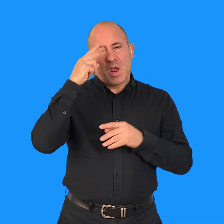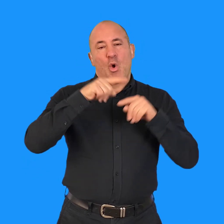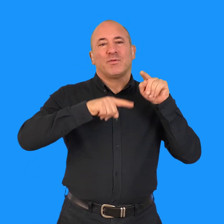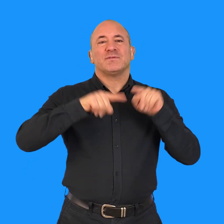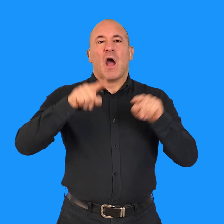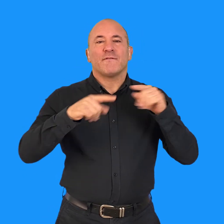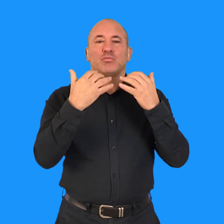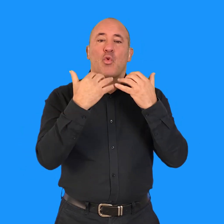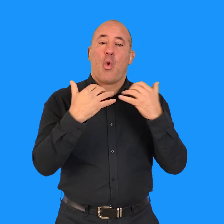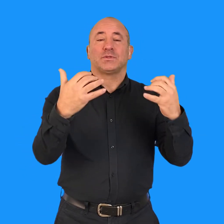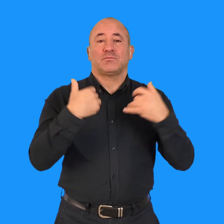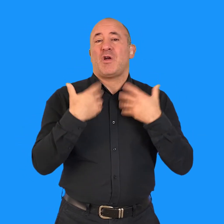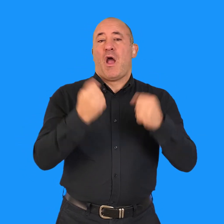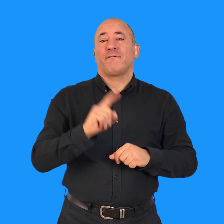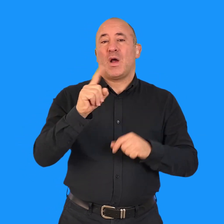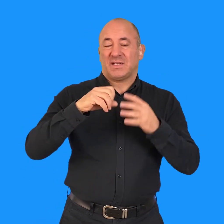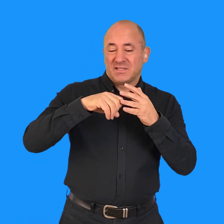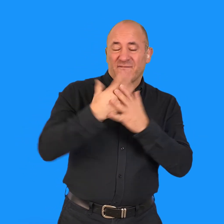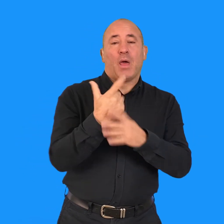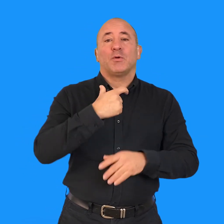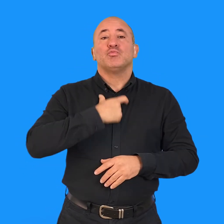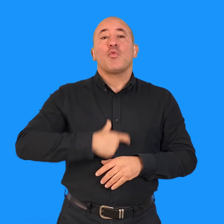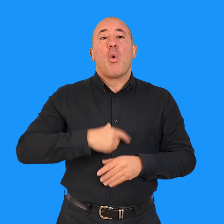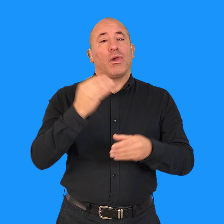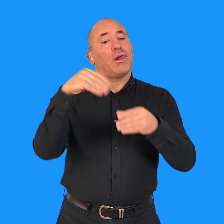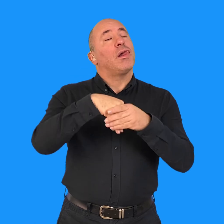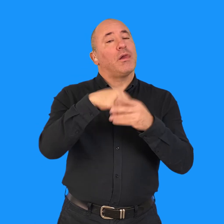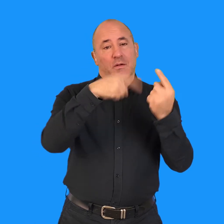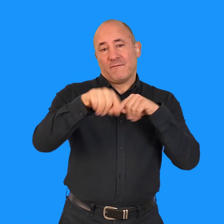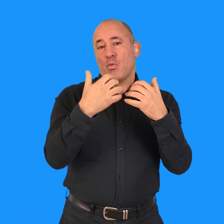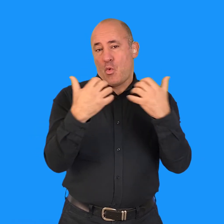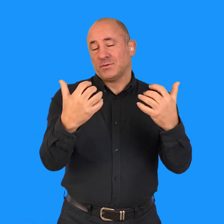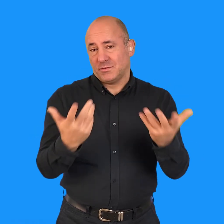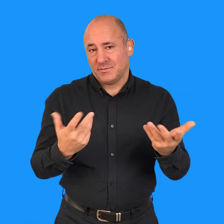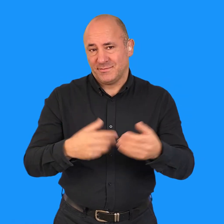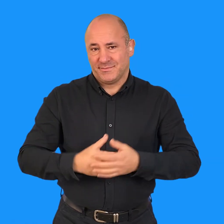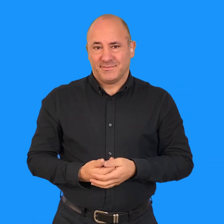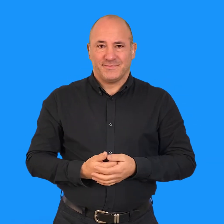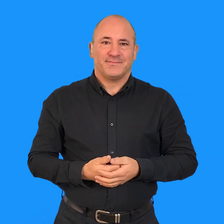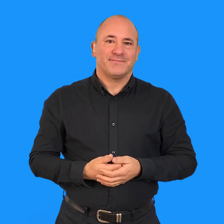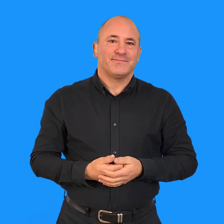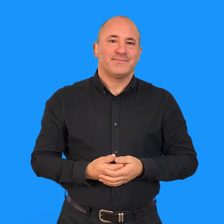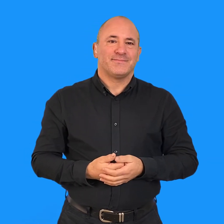disabled and neurodiverse artists. And we also have a developmental role for deaf,